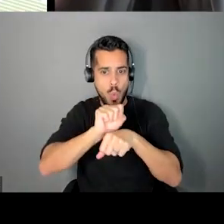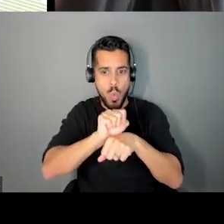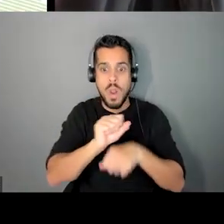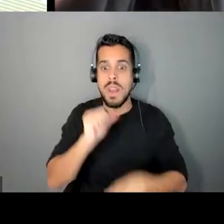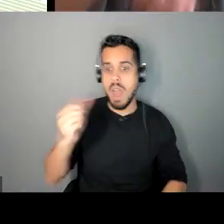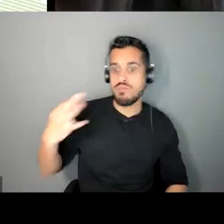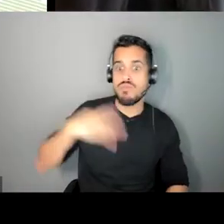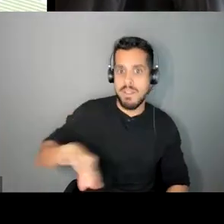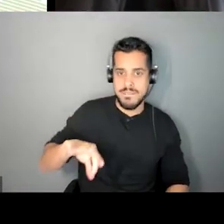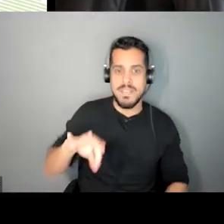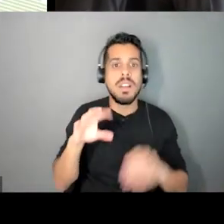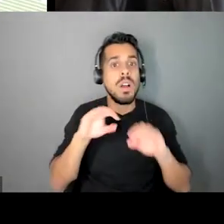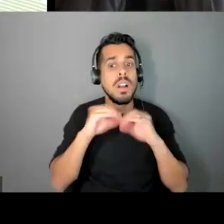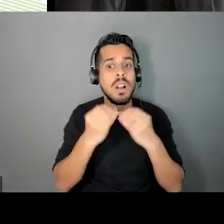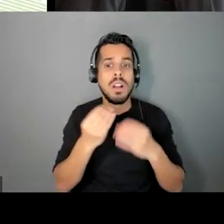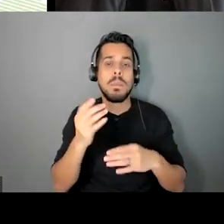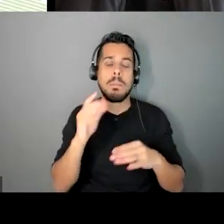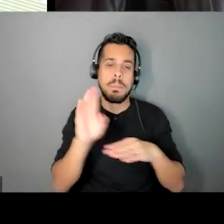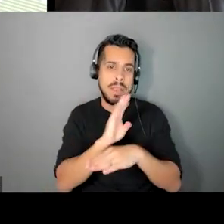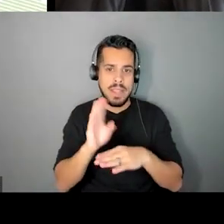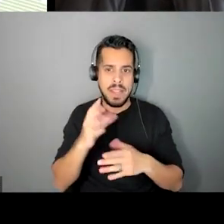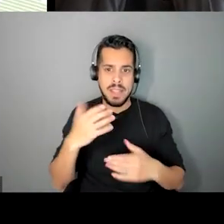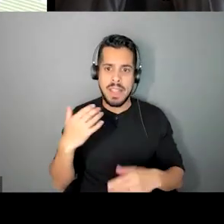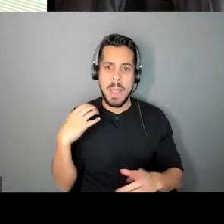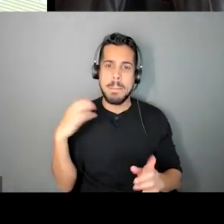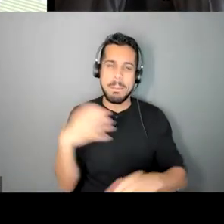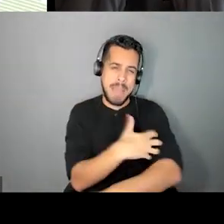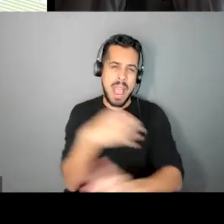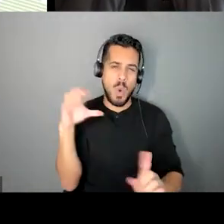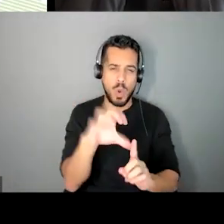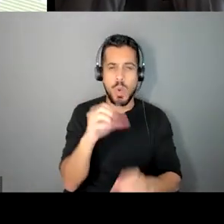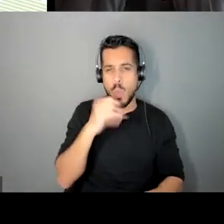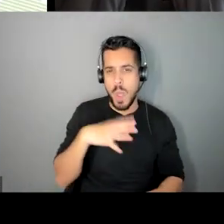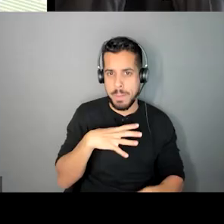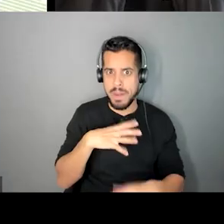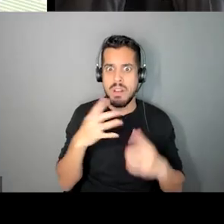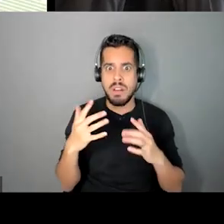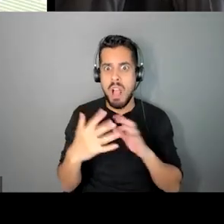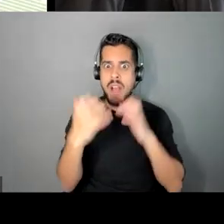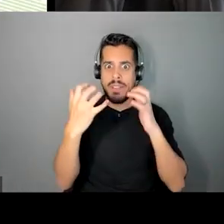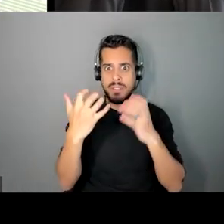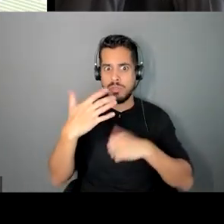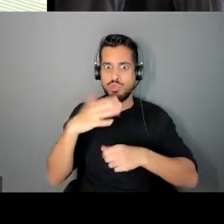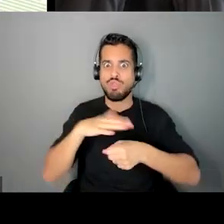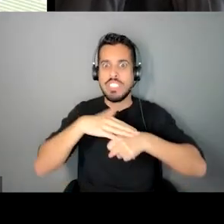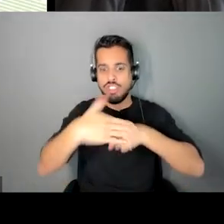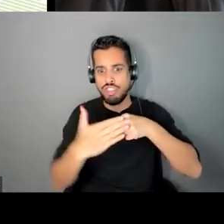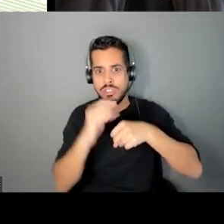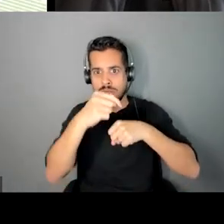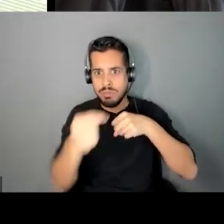dedicated to supporting and empowering women in conflict affected regions around the world. I was a student in the Blind Institute of Technology